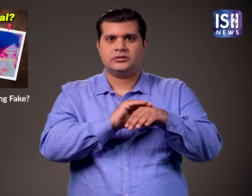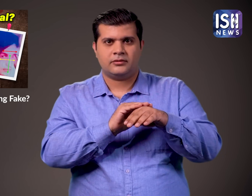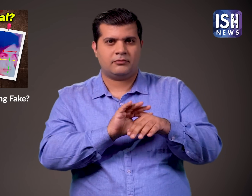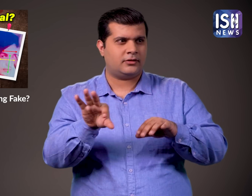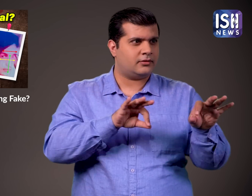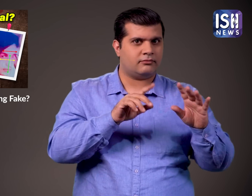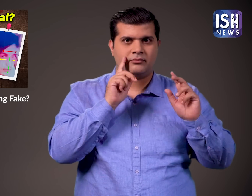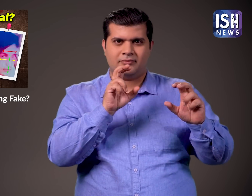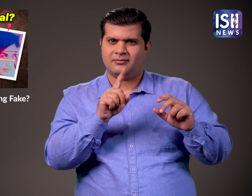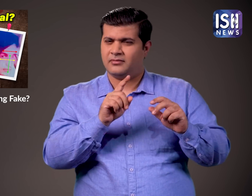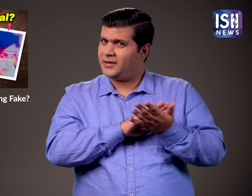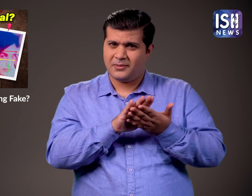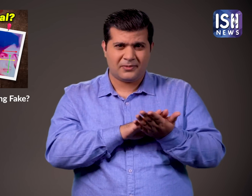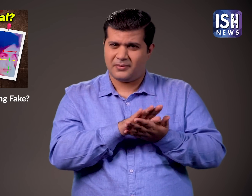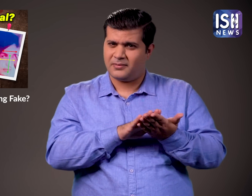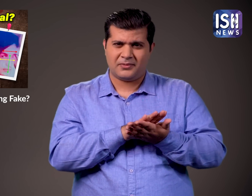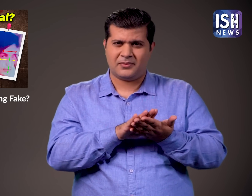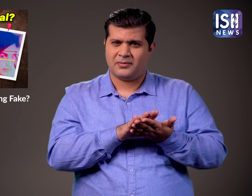CCTV is meant to prevent theft by staff. How could this happen?